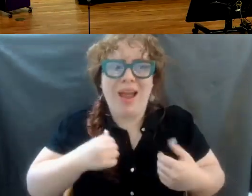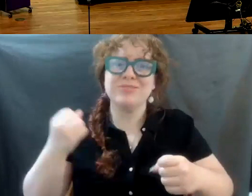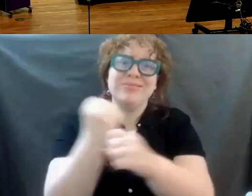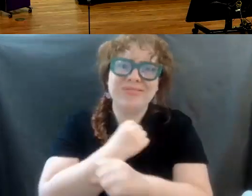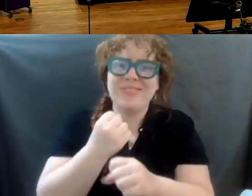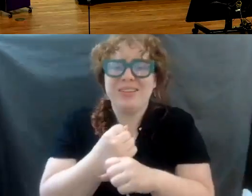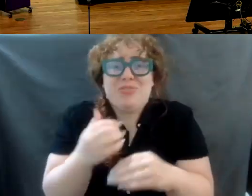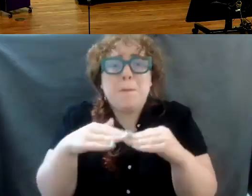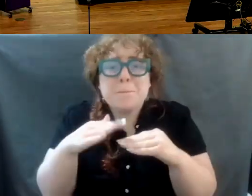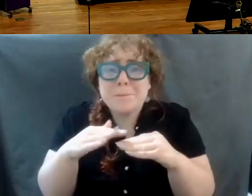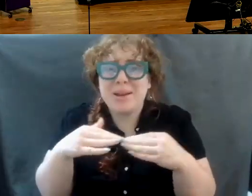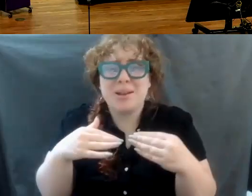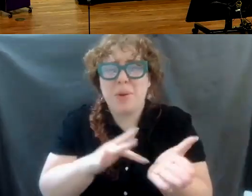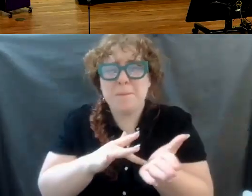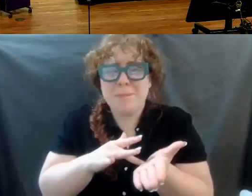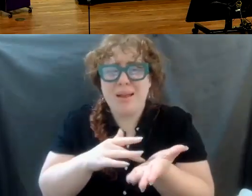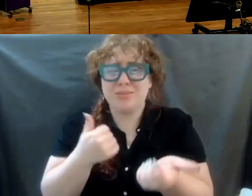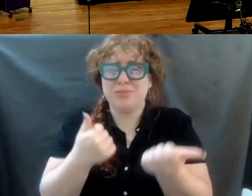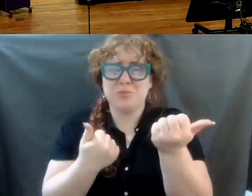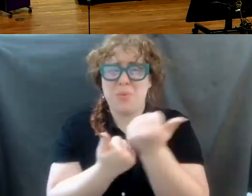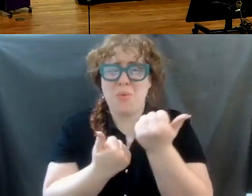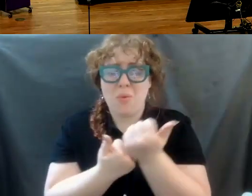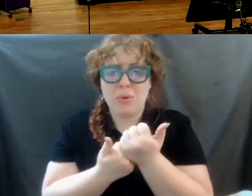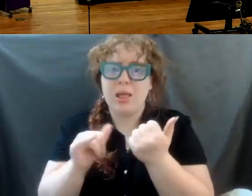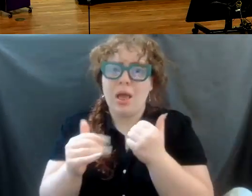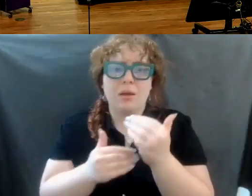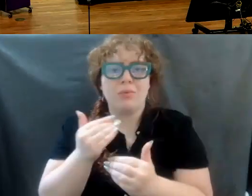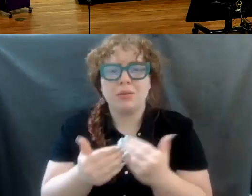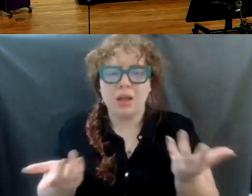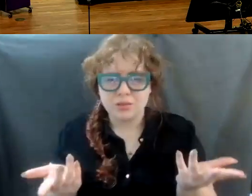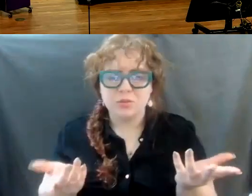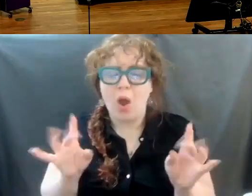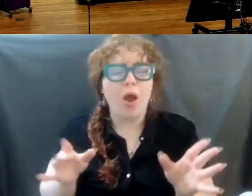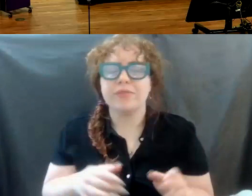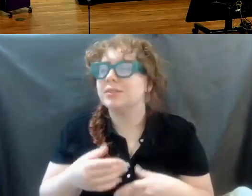And just even going through that process, it was a joke because the process doesn't work.